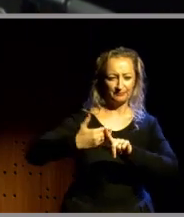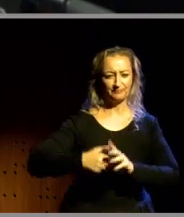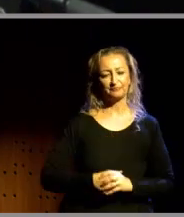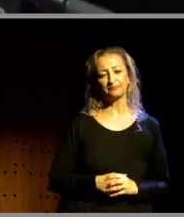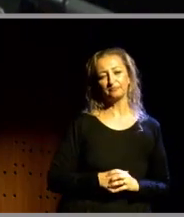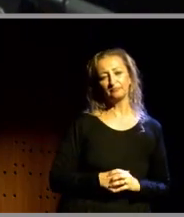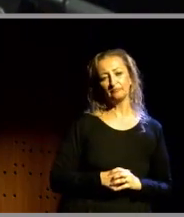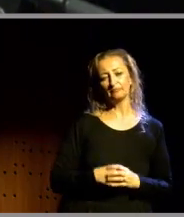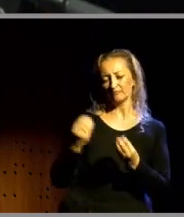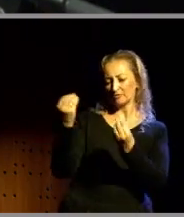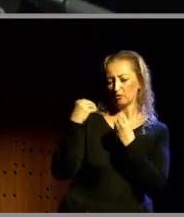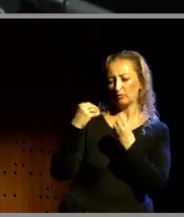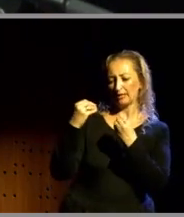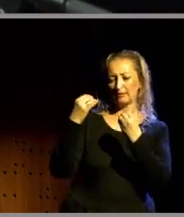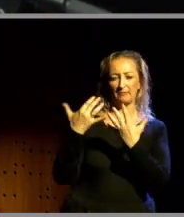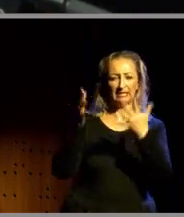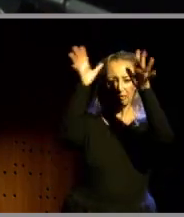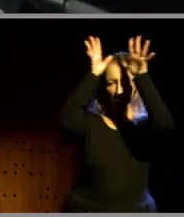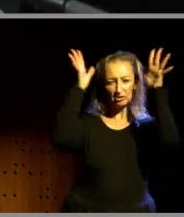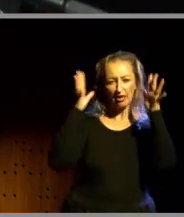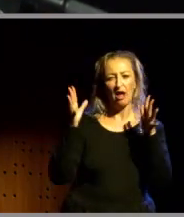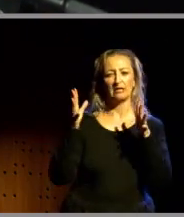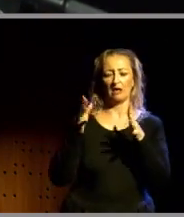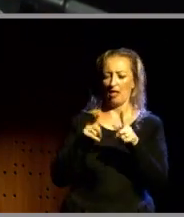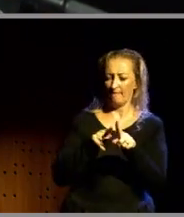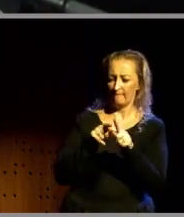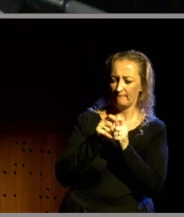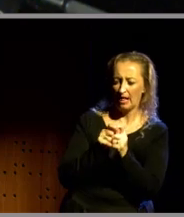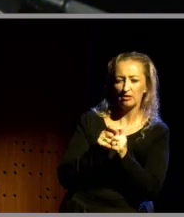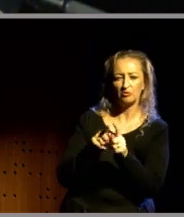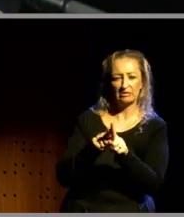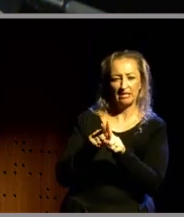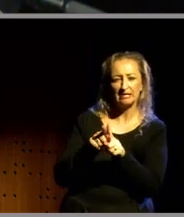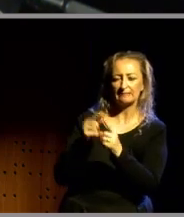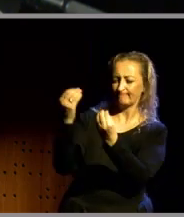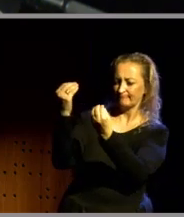proverbs, morals and values into my soul, into the way that I talk, into the way that I am.